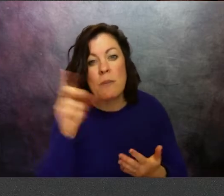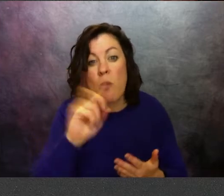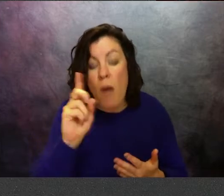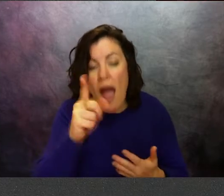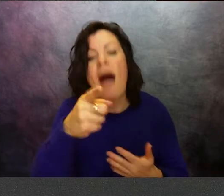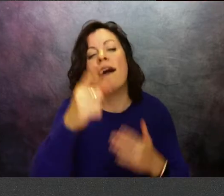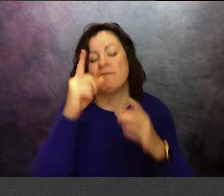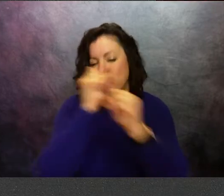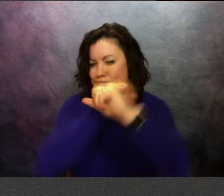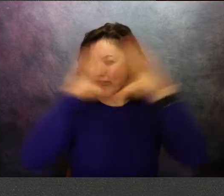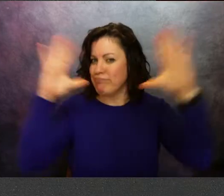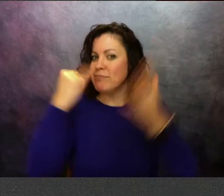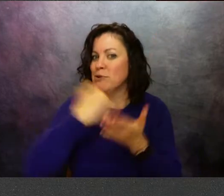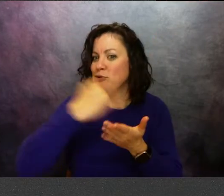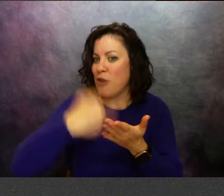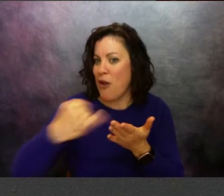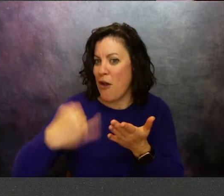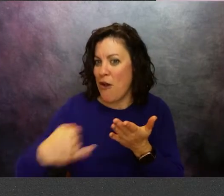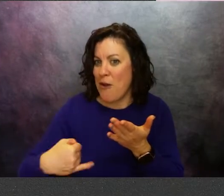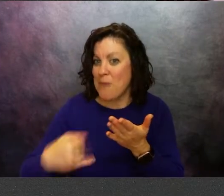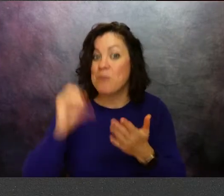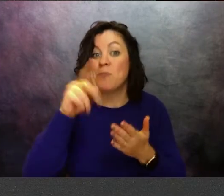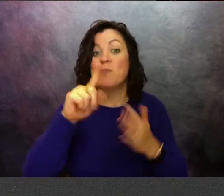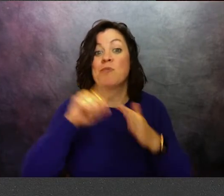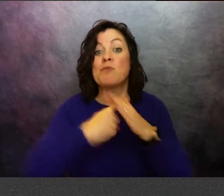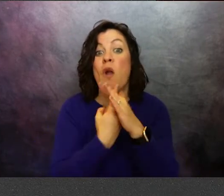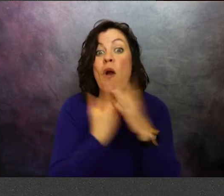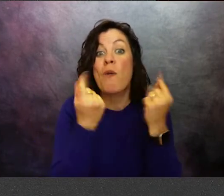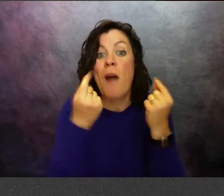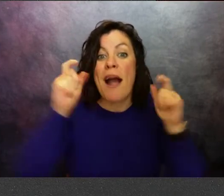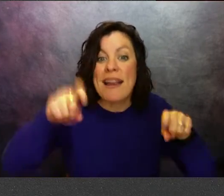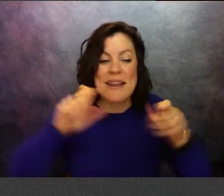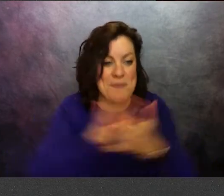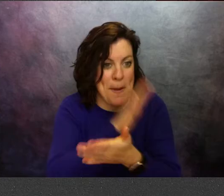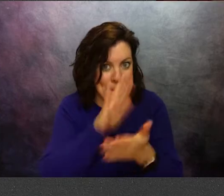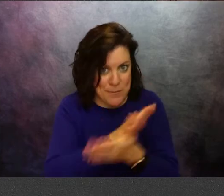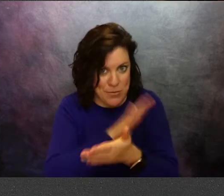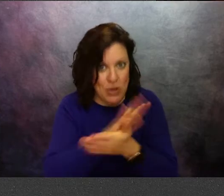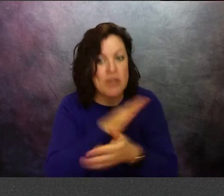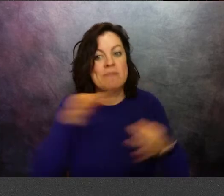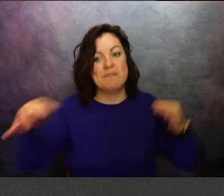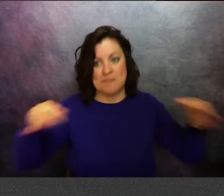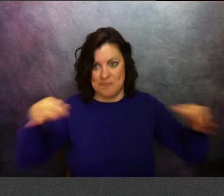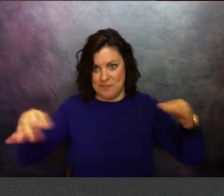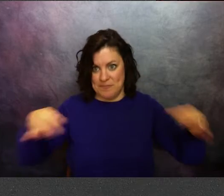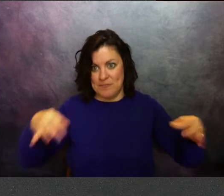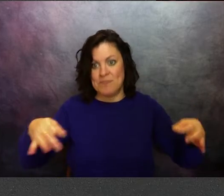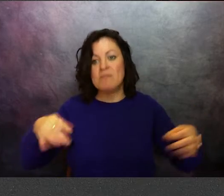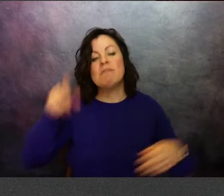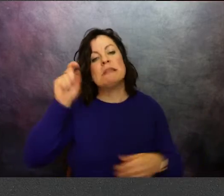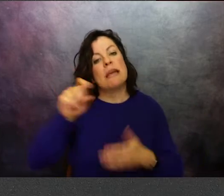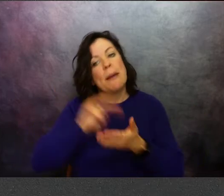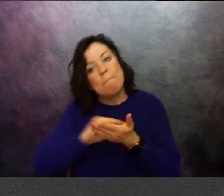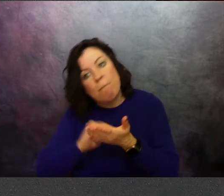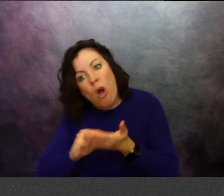all you need is a piece of paper and a marker